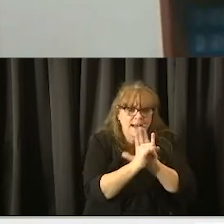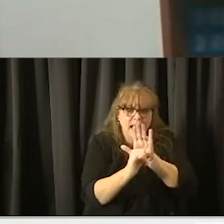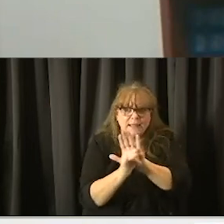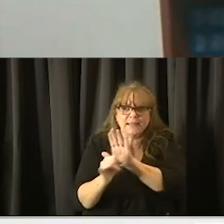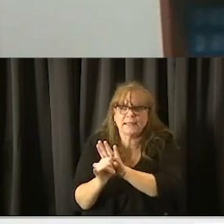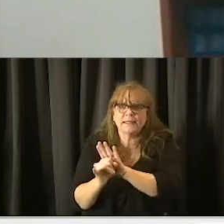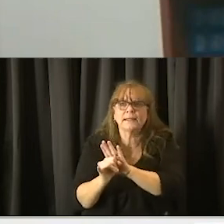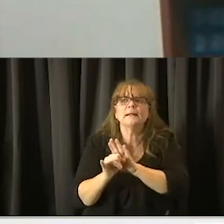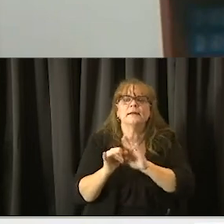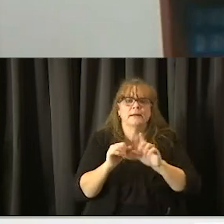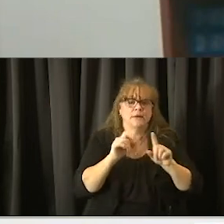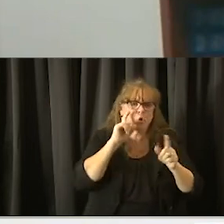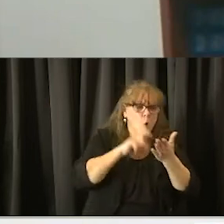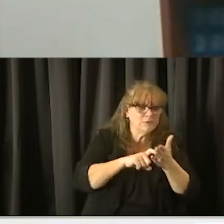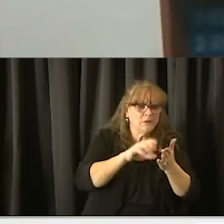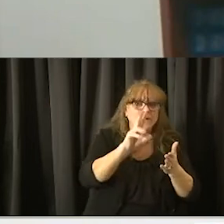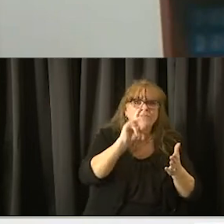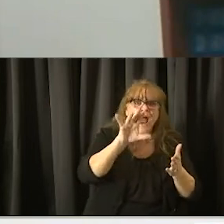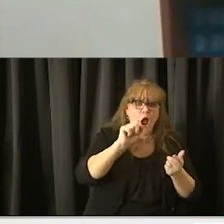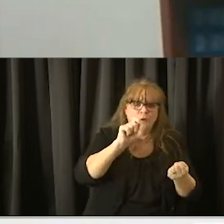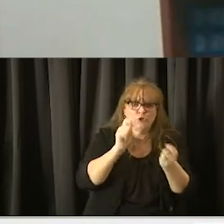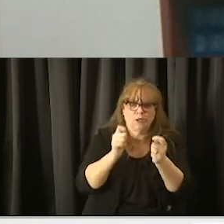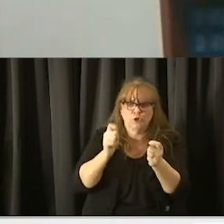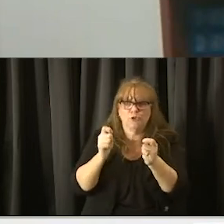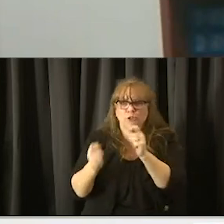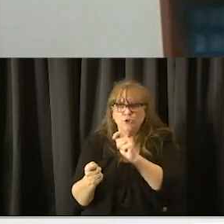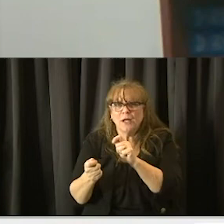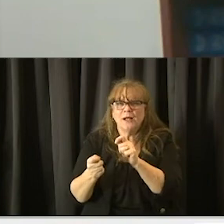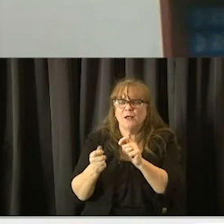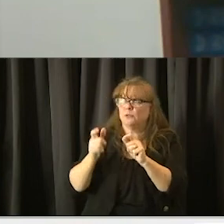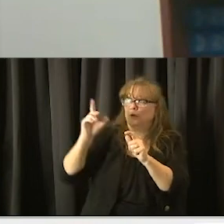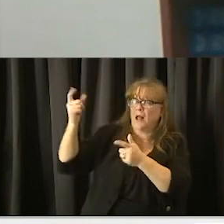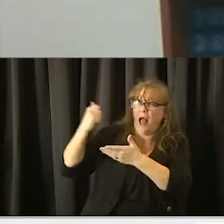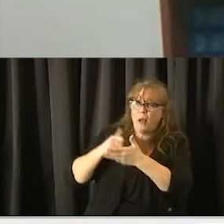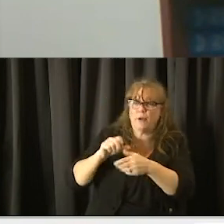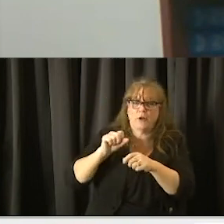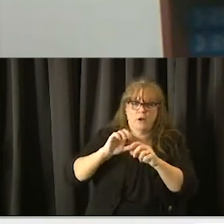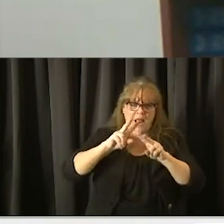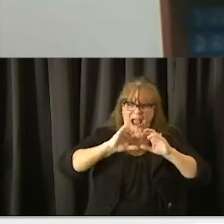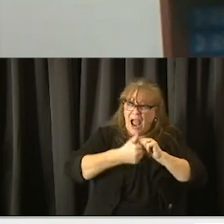lab as well as our bioinformatic pipelines which are the computational computer and